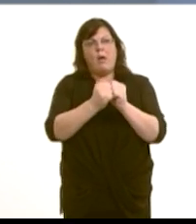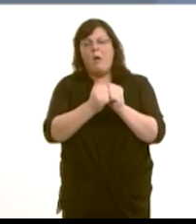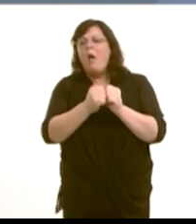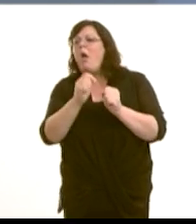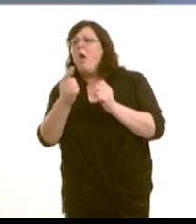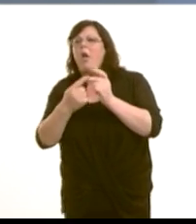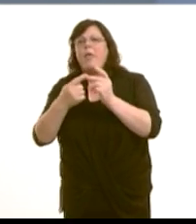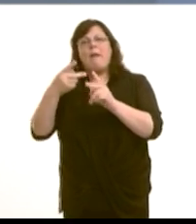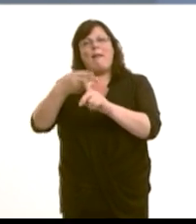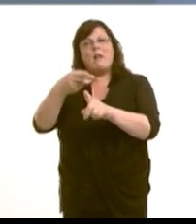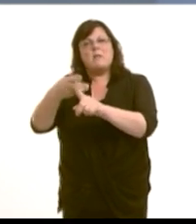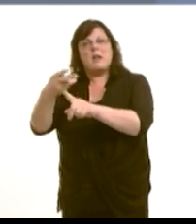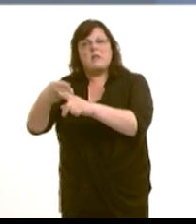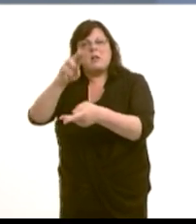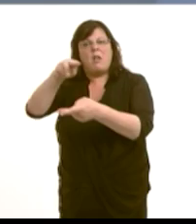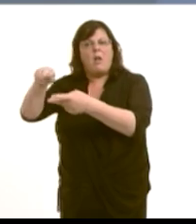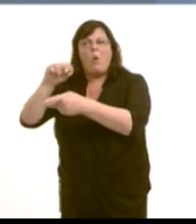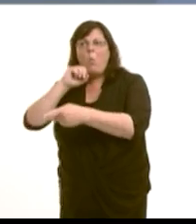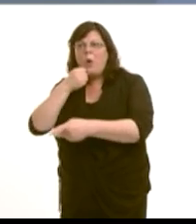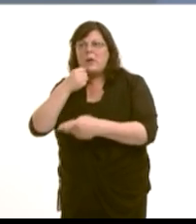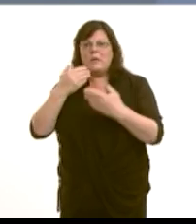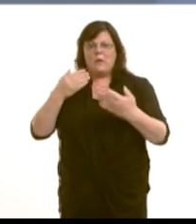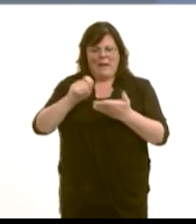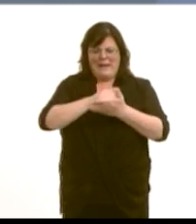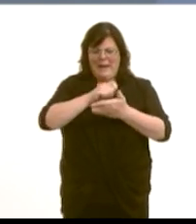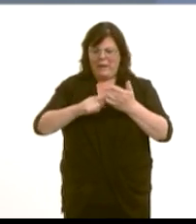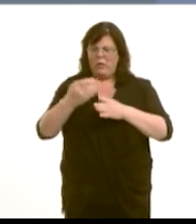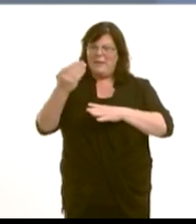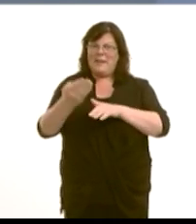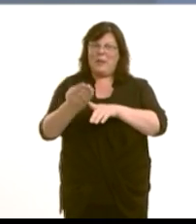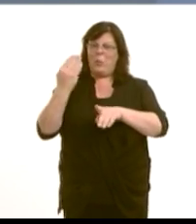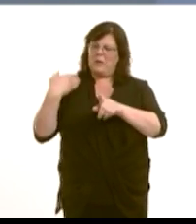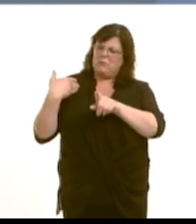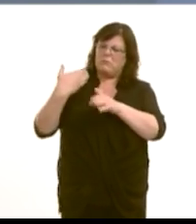So, nine weeks now after the election, itís not unreasonable for the leader of the Conservatives